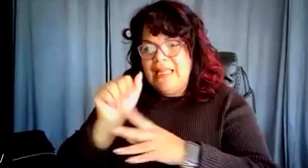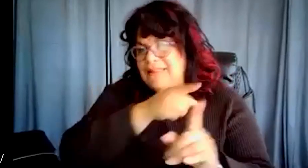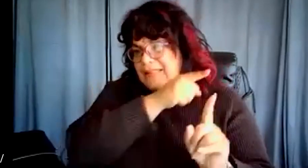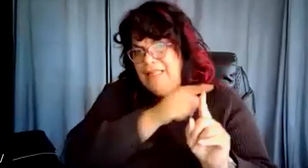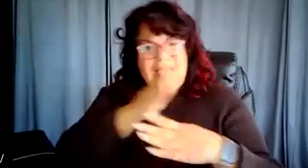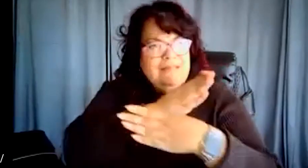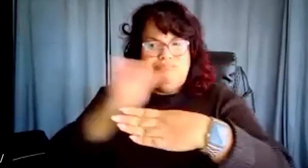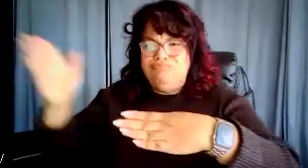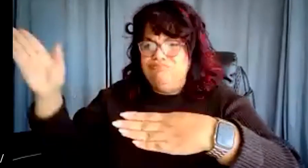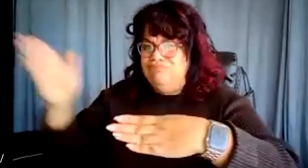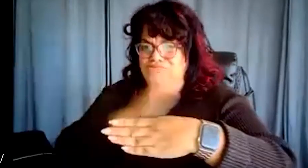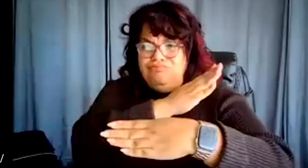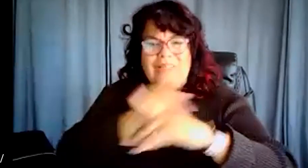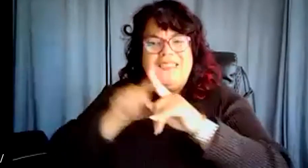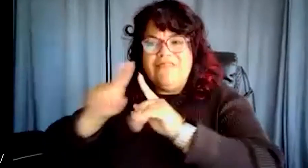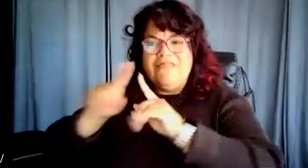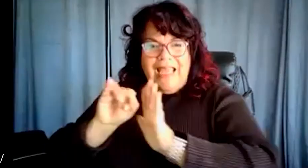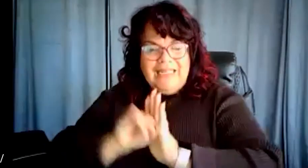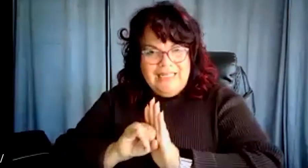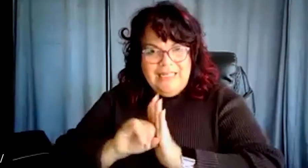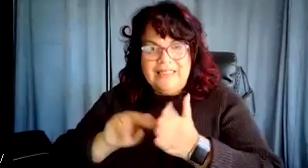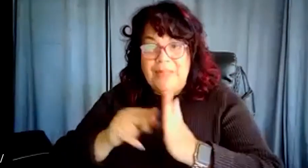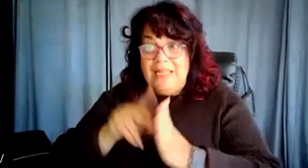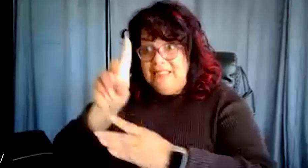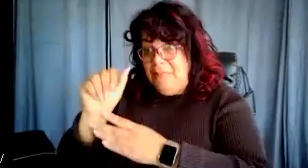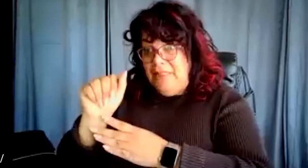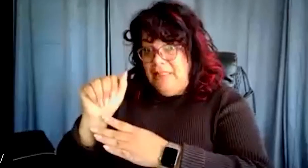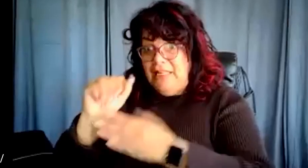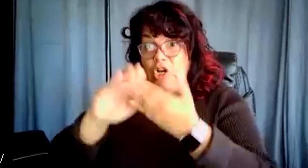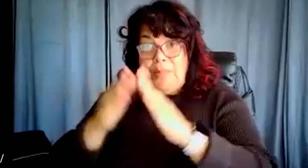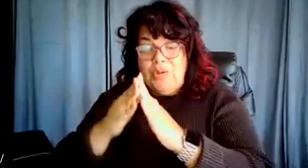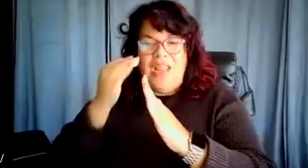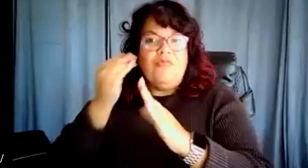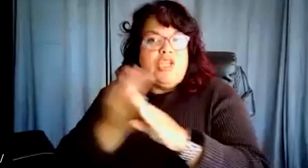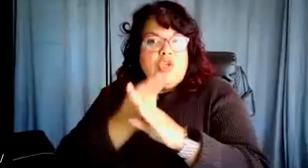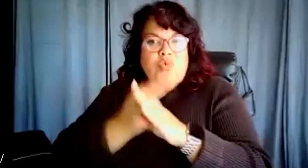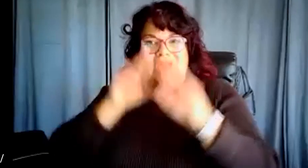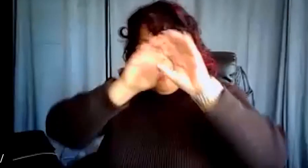That means the disability community, if we do indeed use that umbrella term, holds every